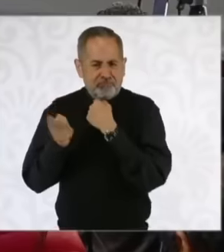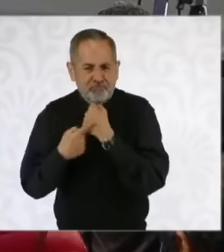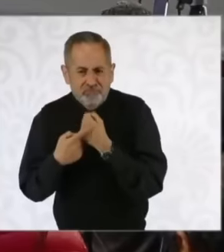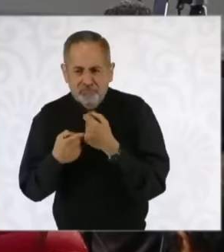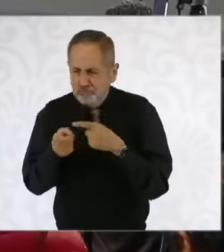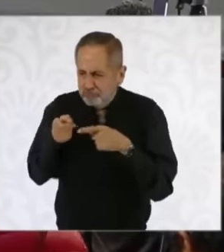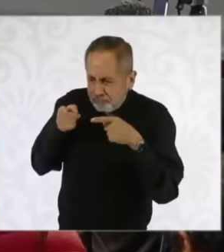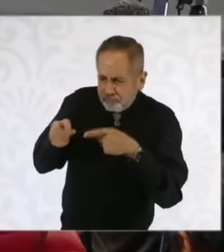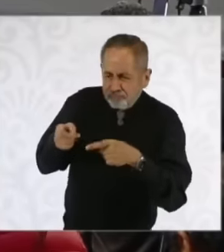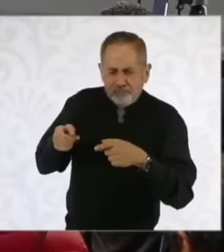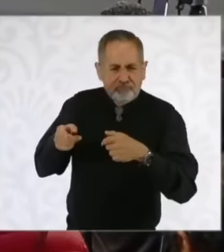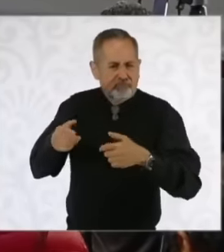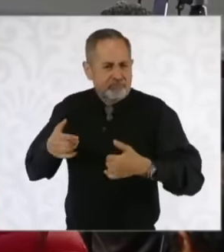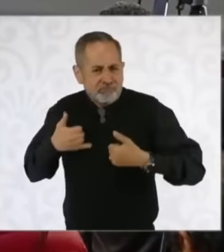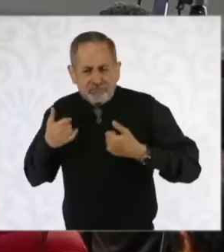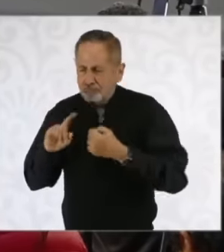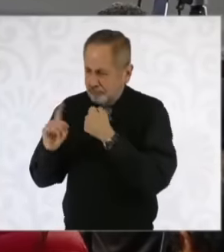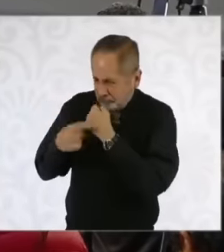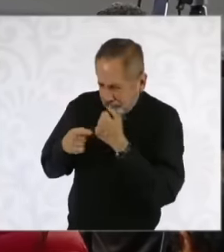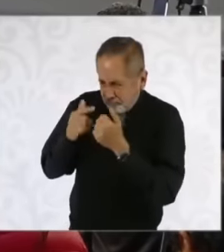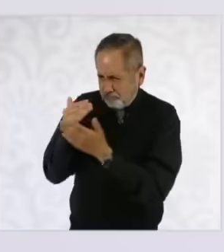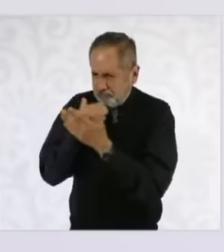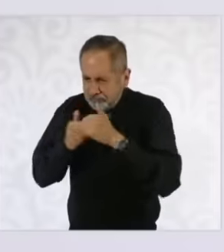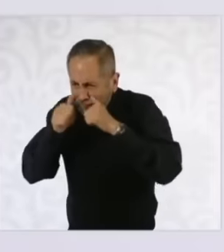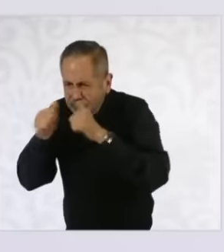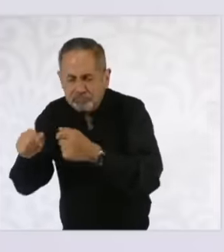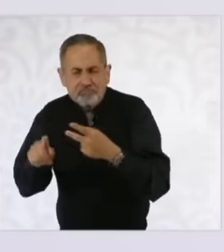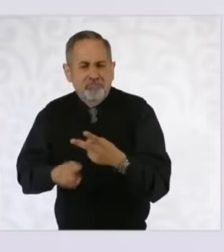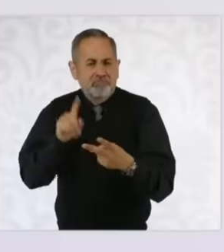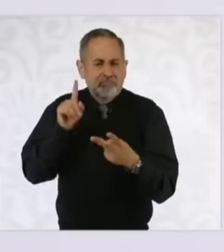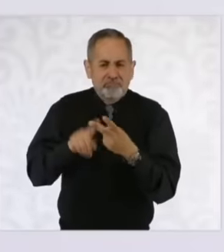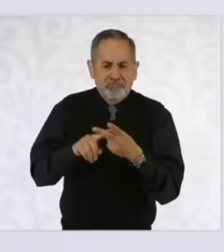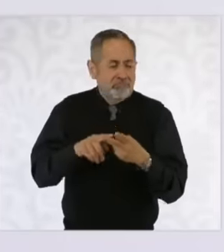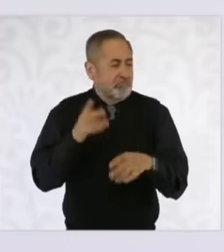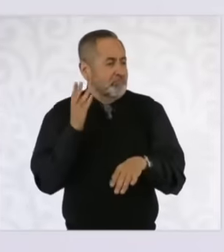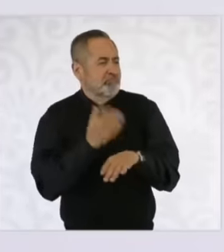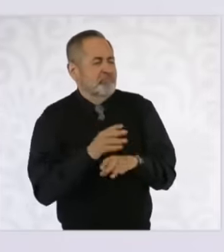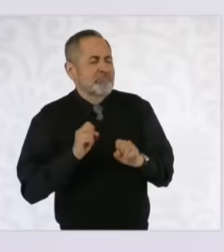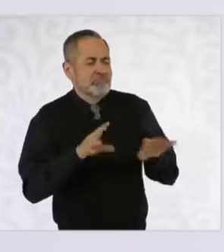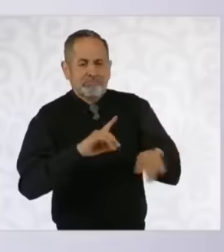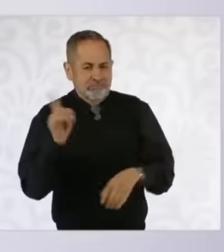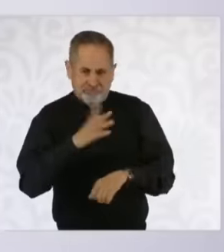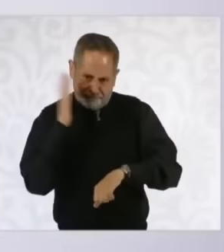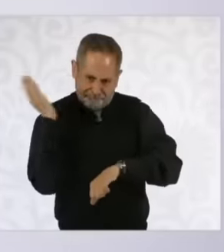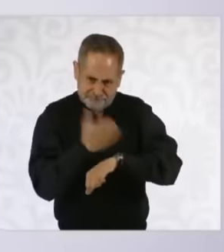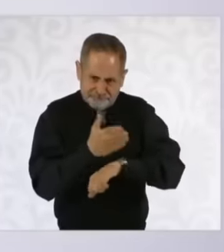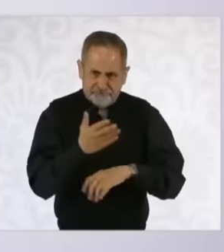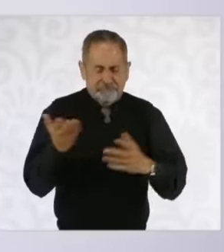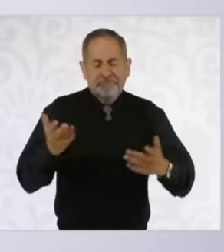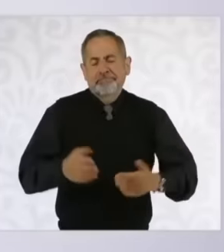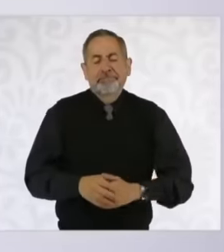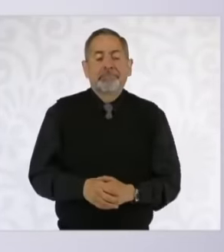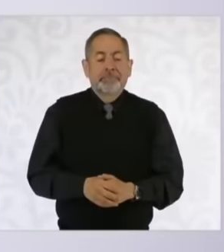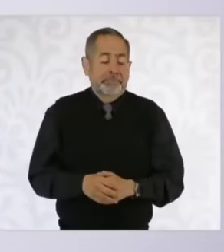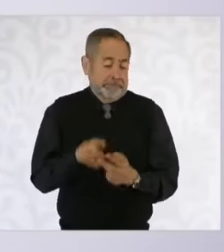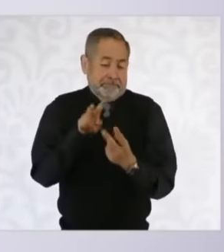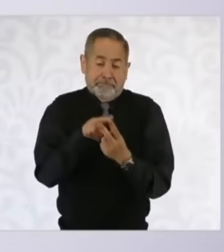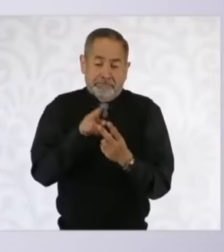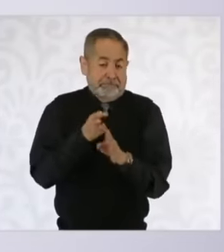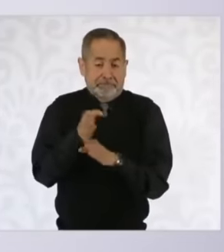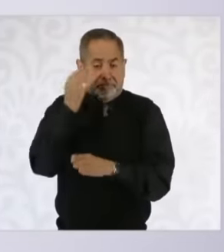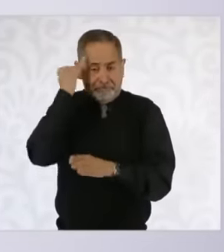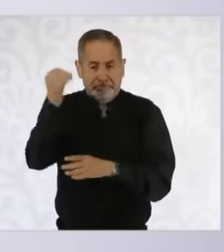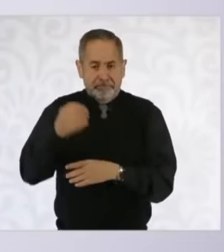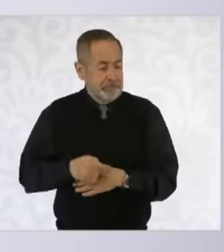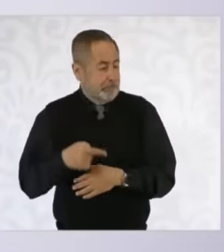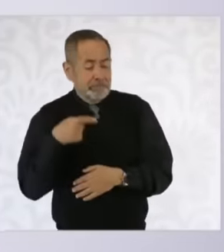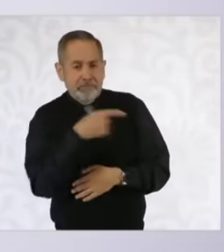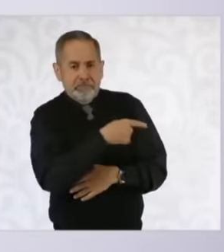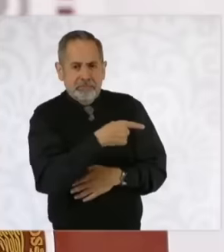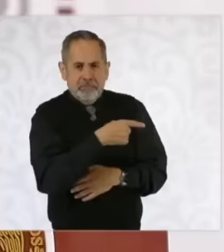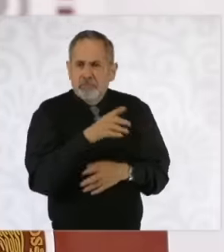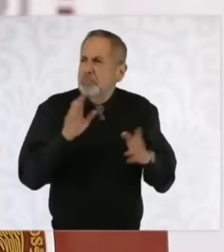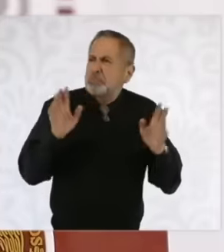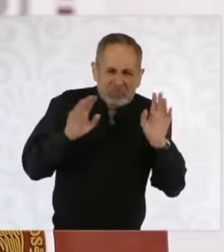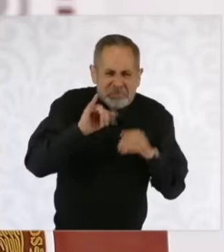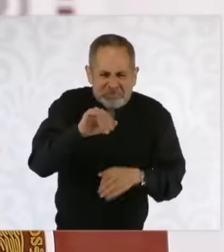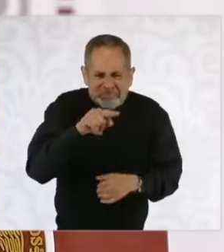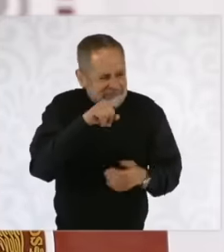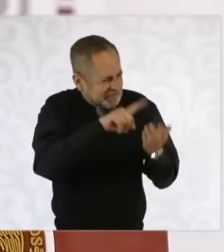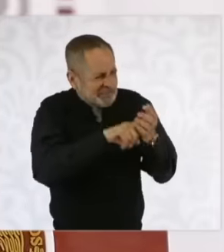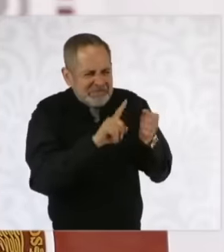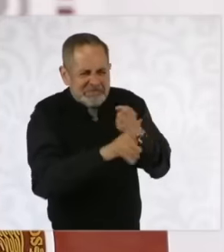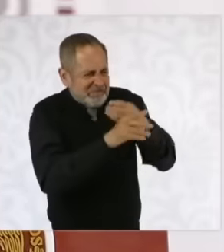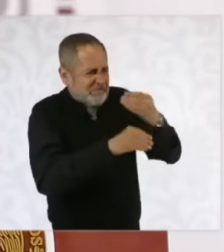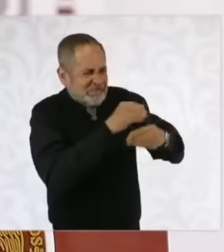impunity are the two central axes but they don't say Oh well, yes they are fighting, some